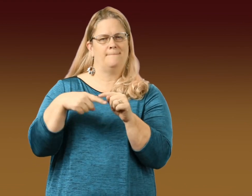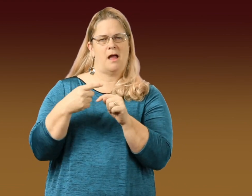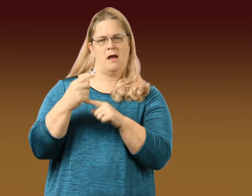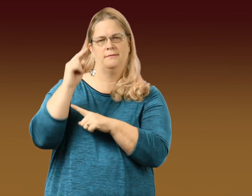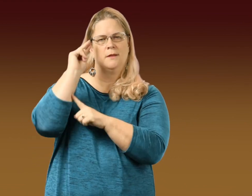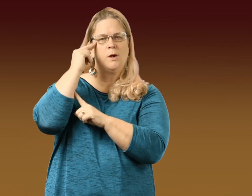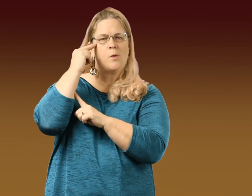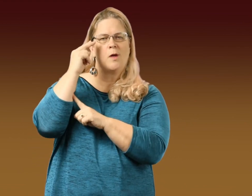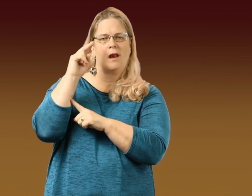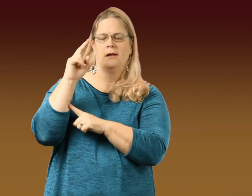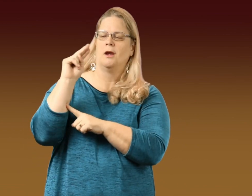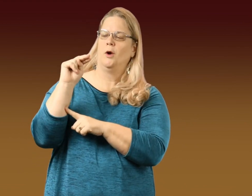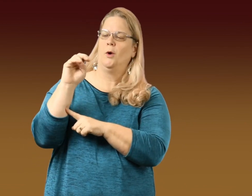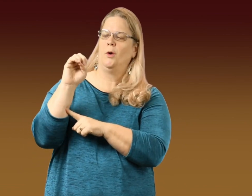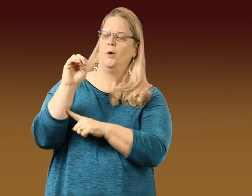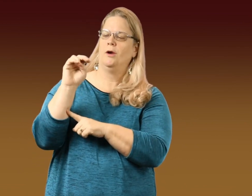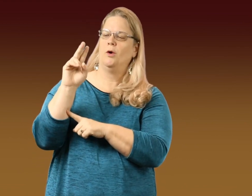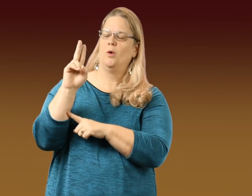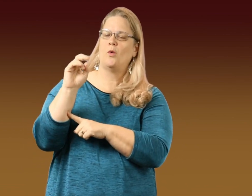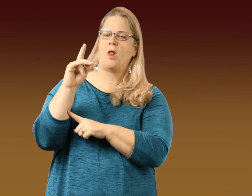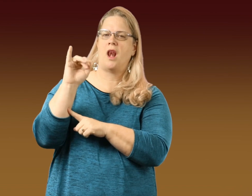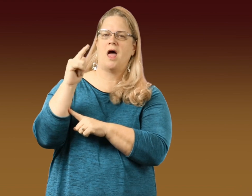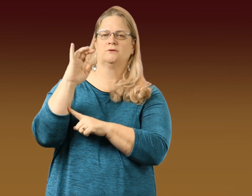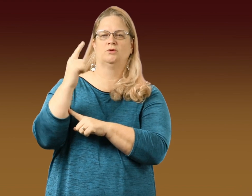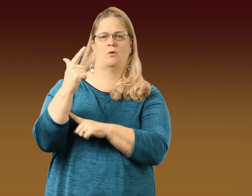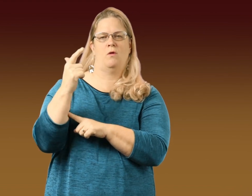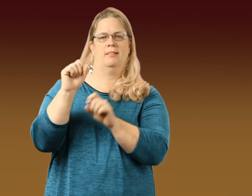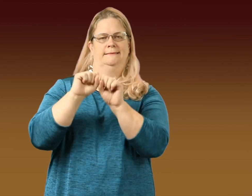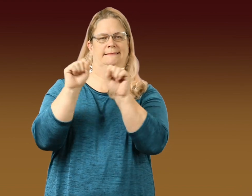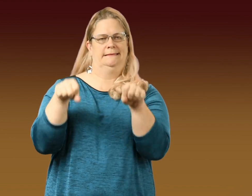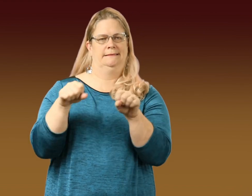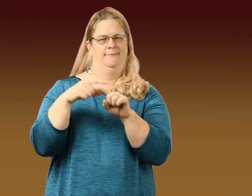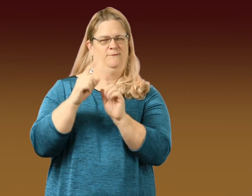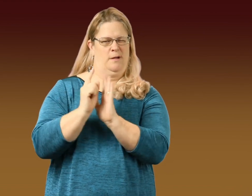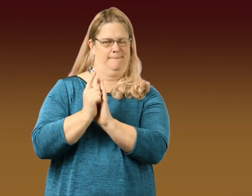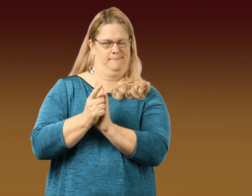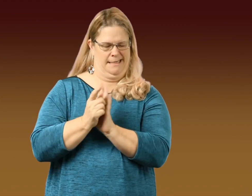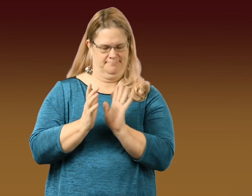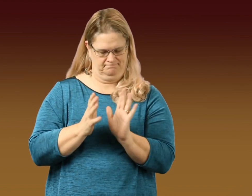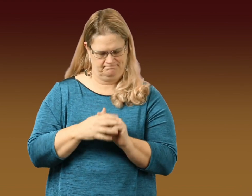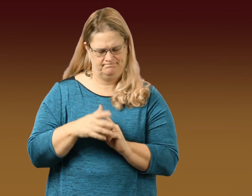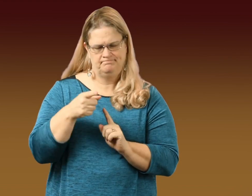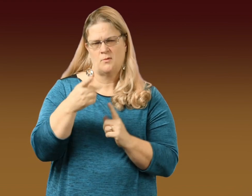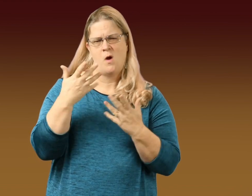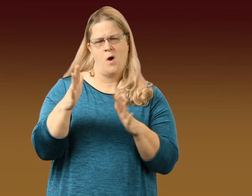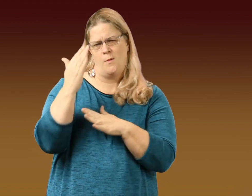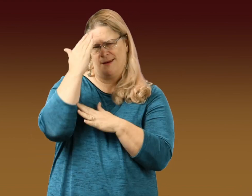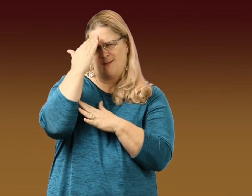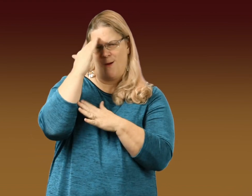Now, let's talk about the neurological system for a minute.